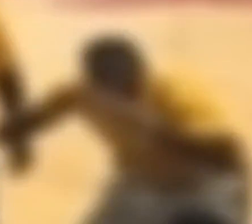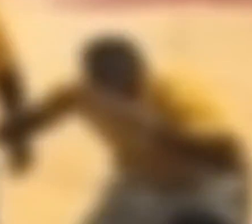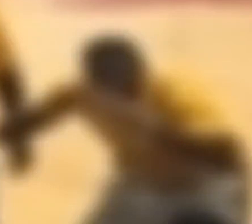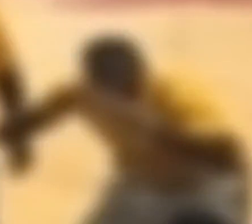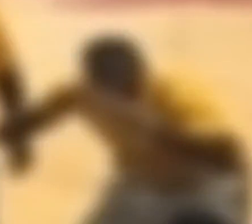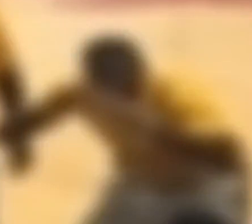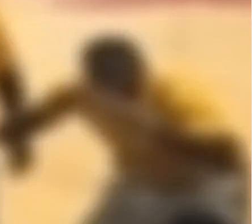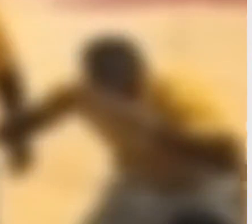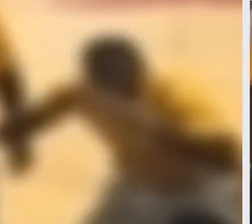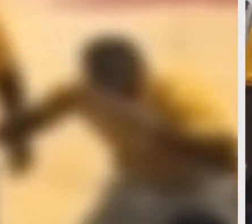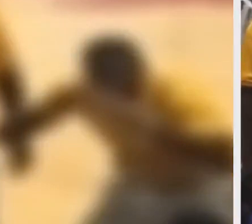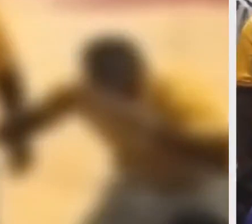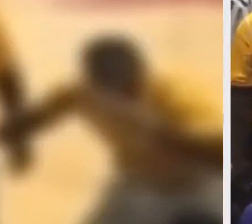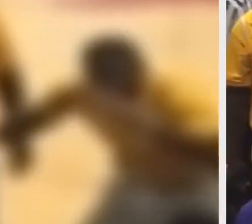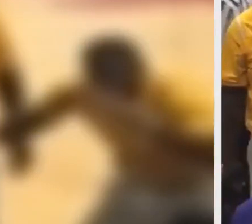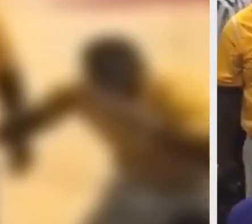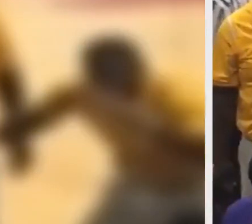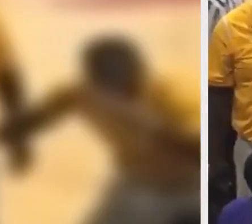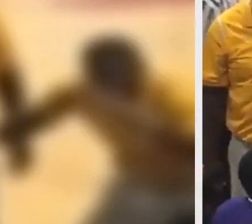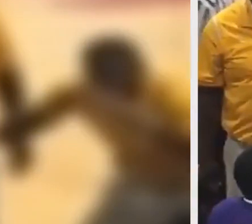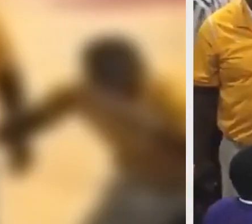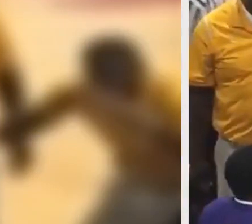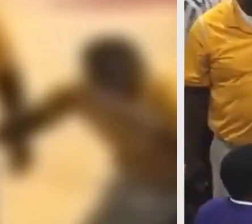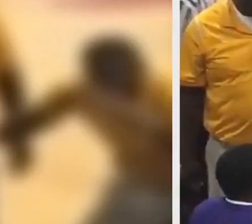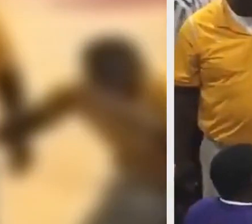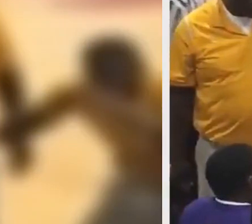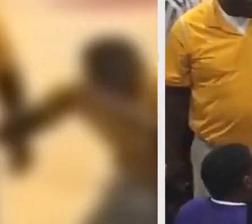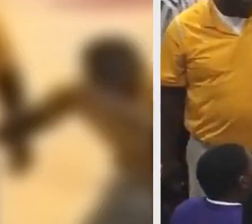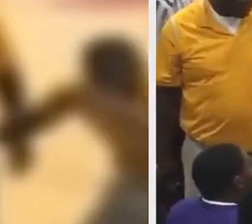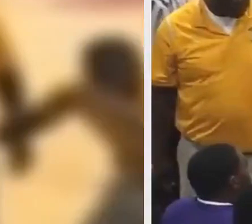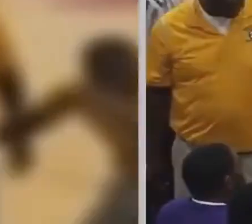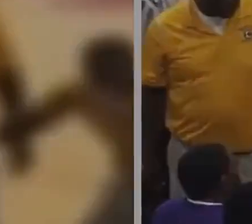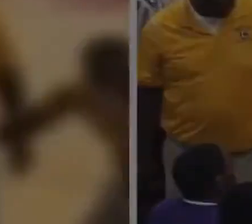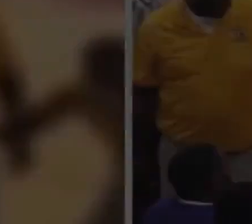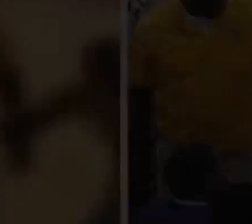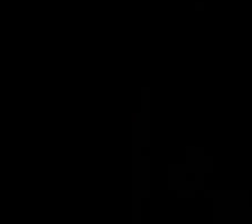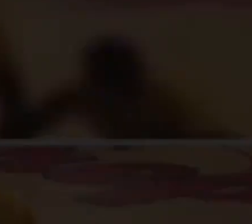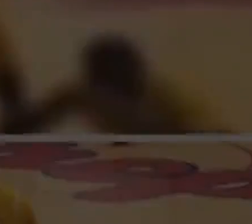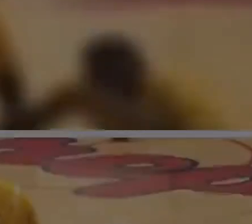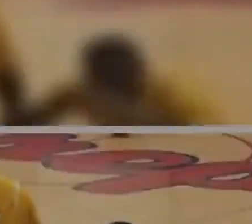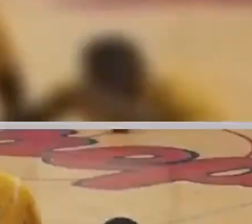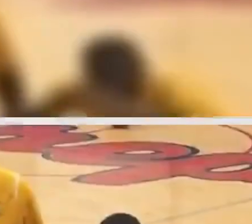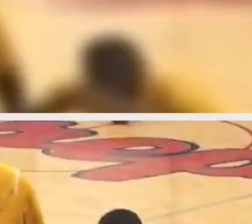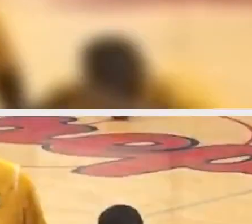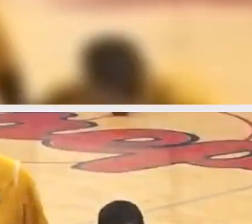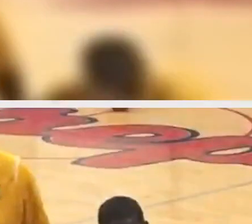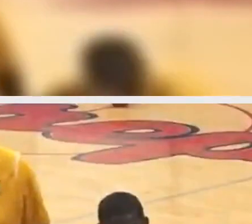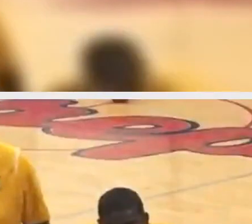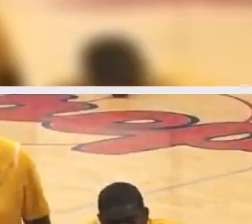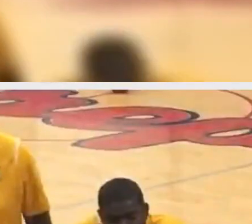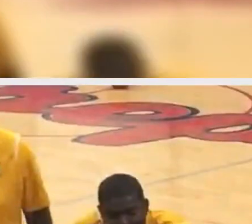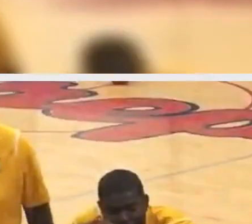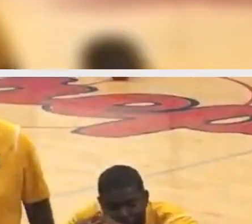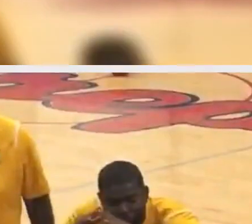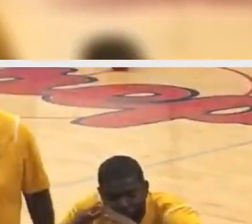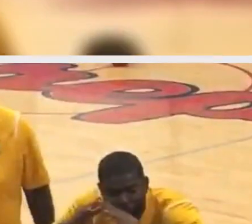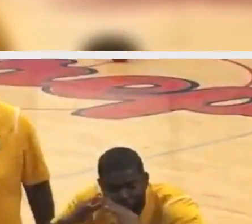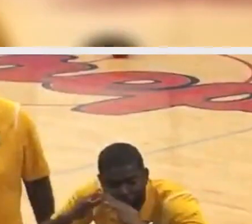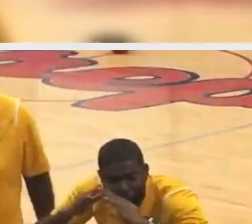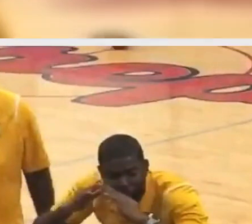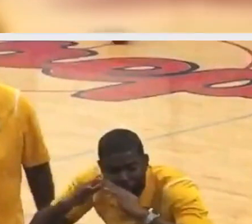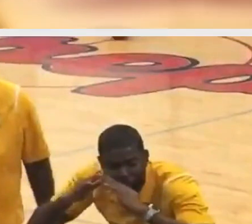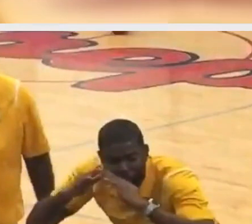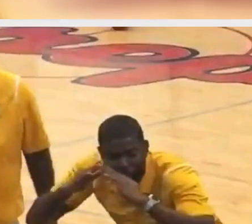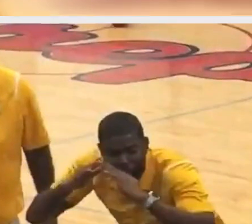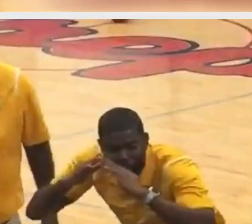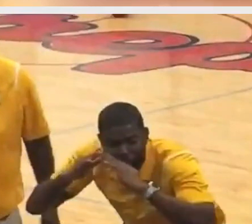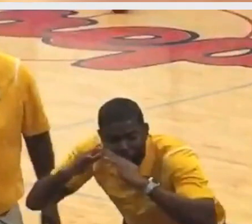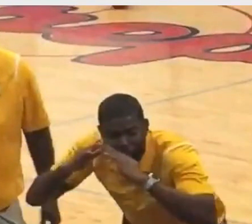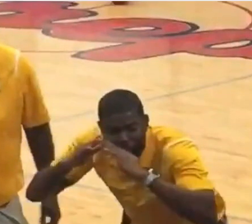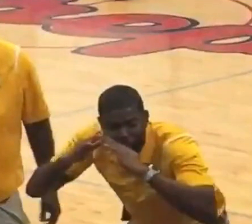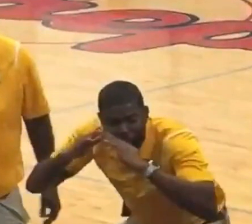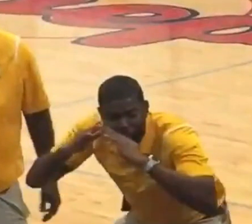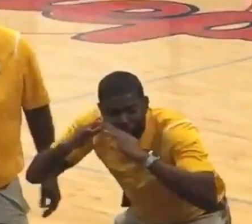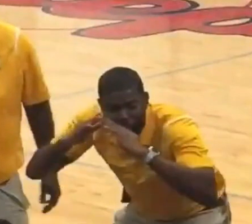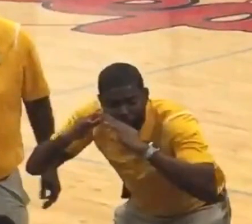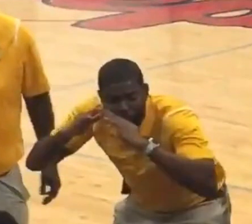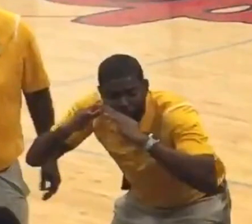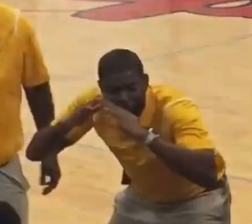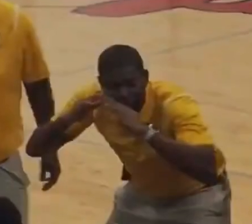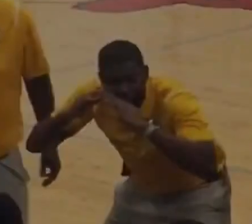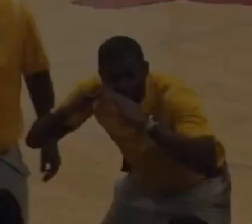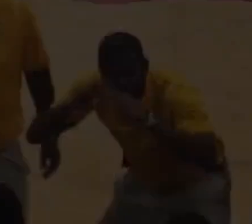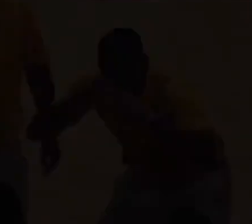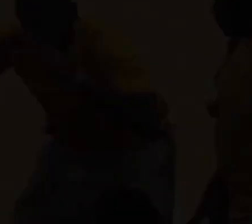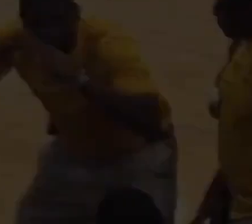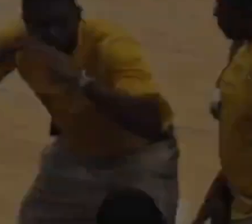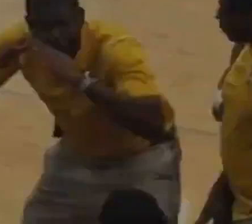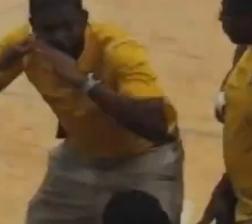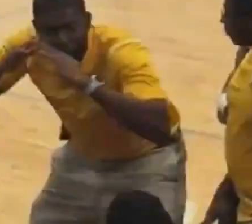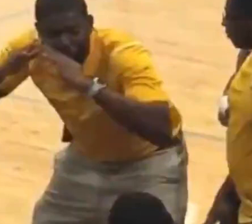"Coach Sekoe White is truly an example of a coach whose passion is to encourage and motivate his players, and he is a role model for each of them," Rogers wrote in a statement to "GMA